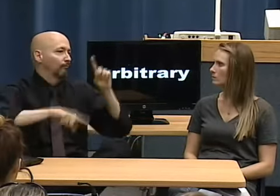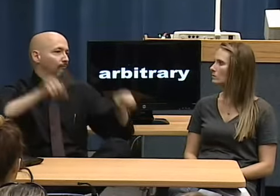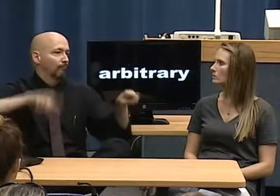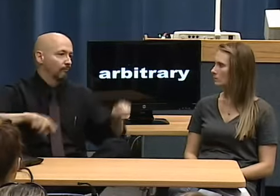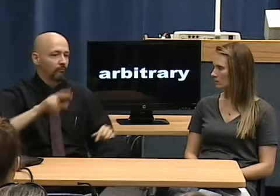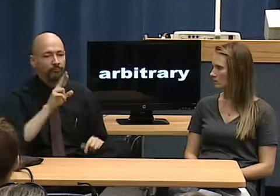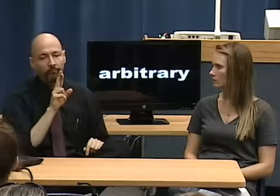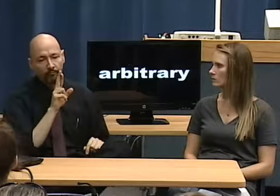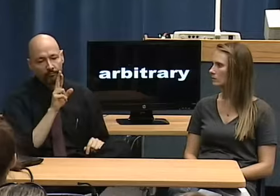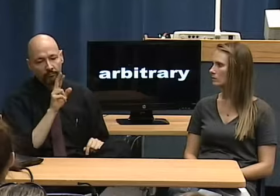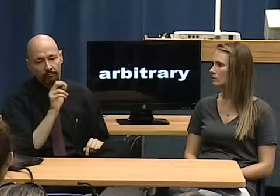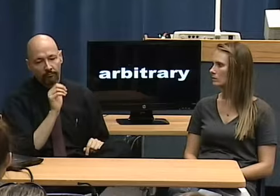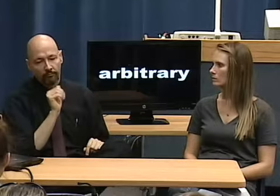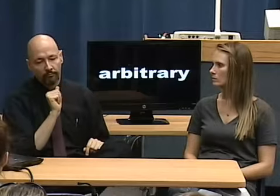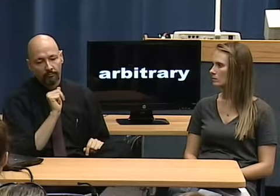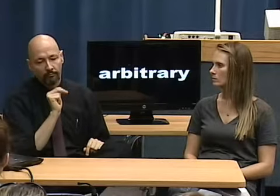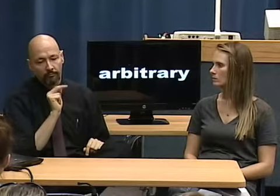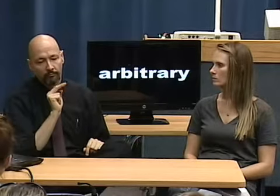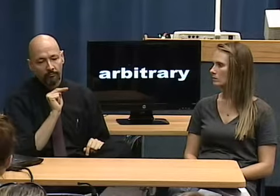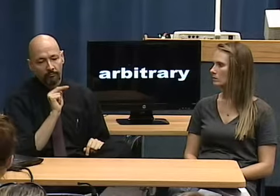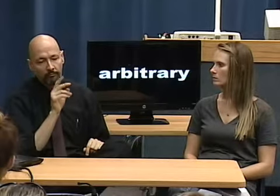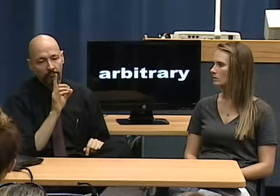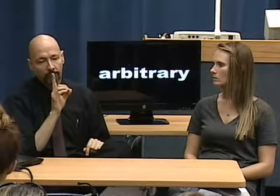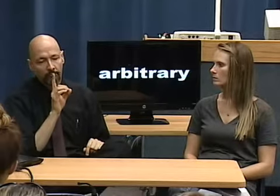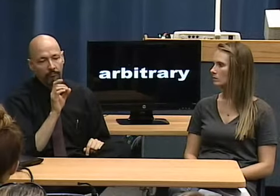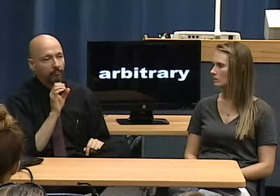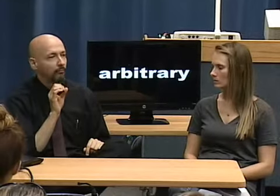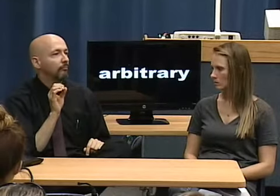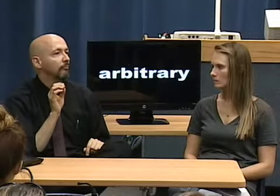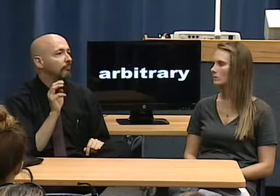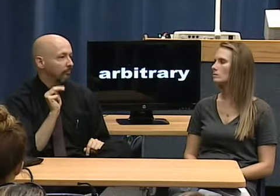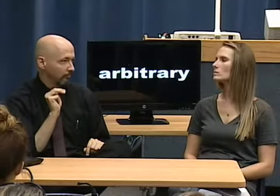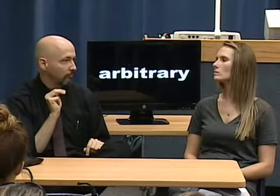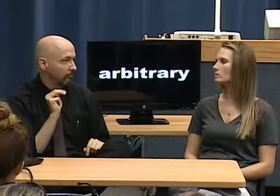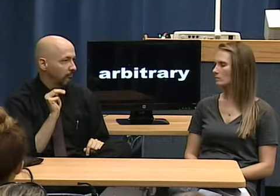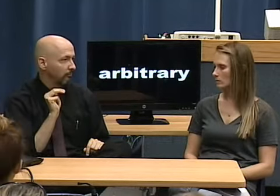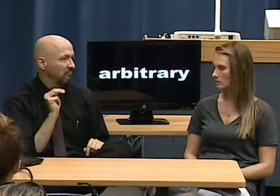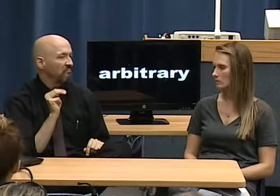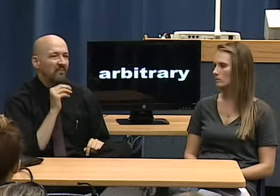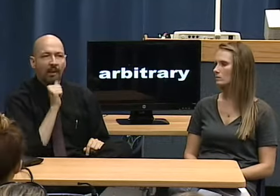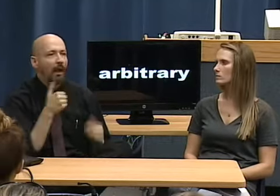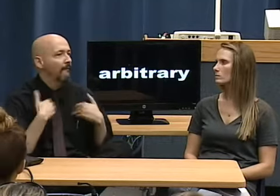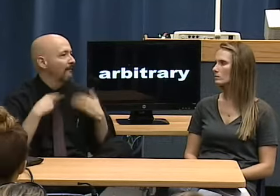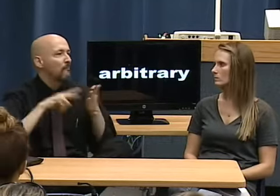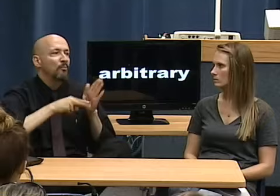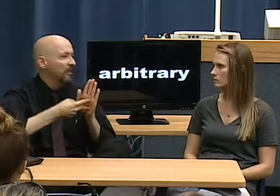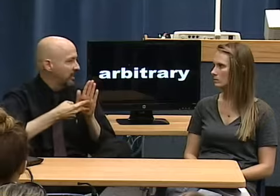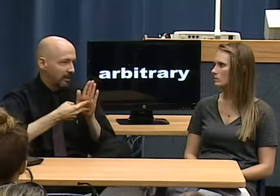Random. R-A-N-D-O-M It doesn't have meaning.